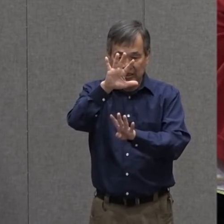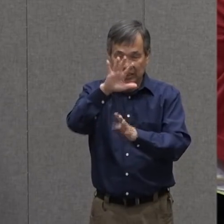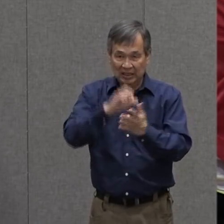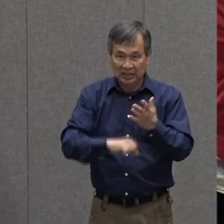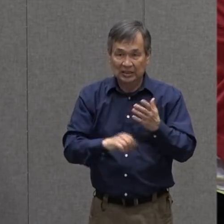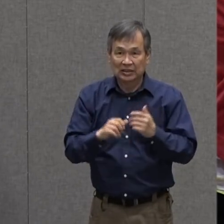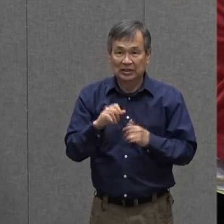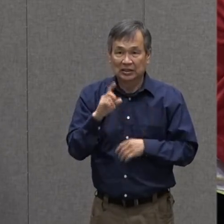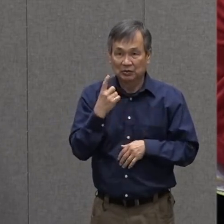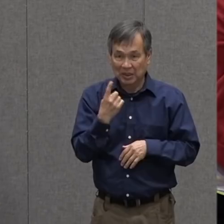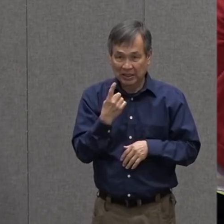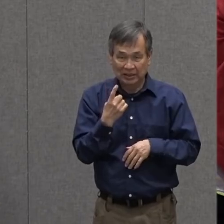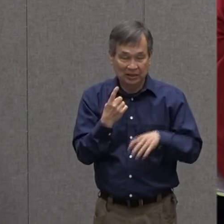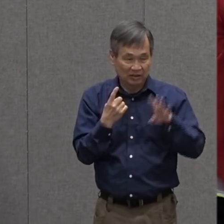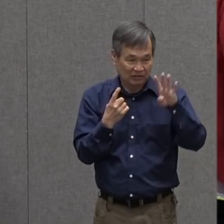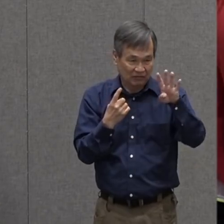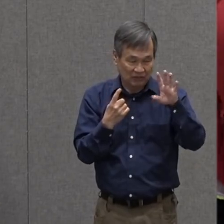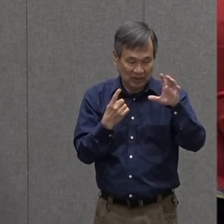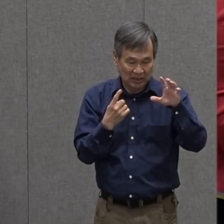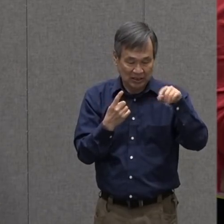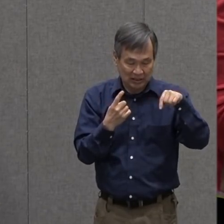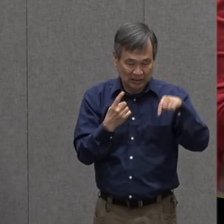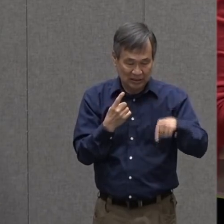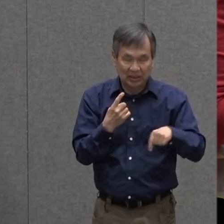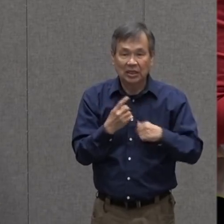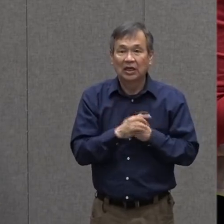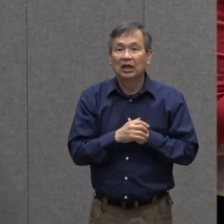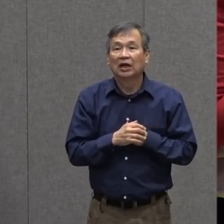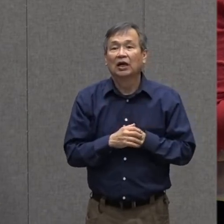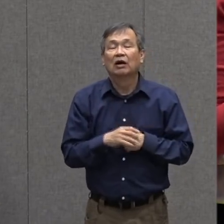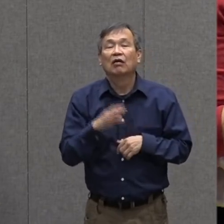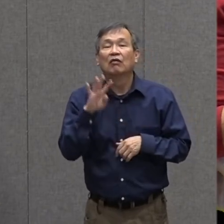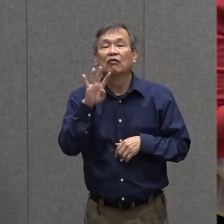so I still have my 400. So 410 would put me exactly,